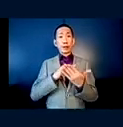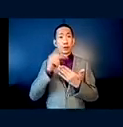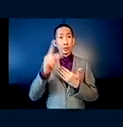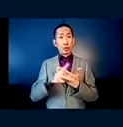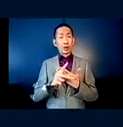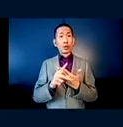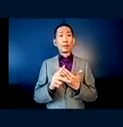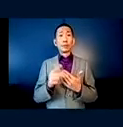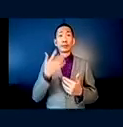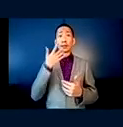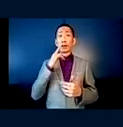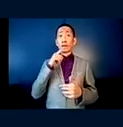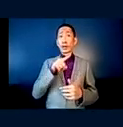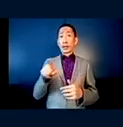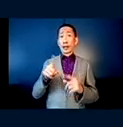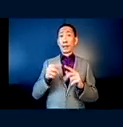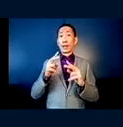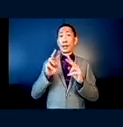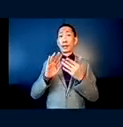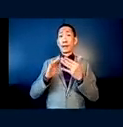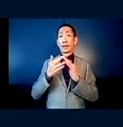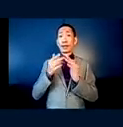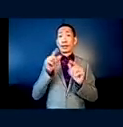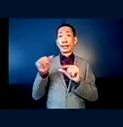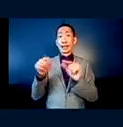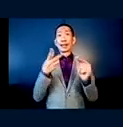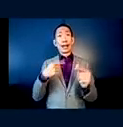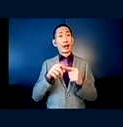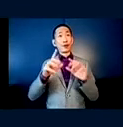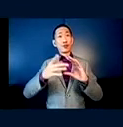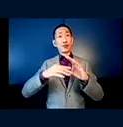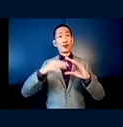AMBASSADORS FOR THE PROGRAM. THE GOOD THING, THEY LIKE TO